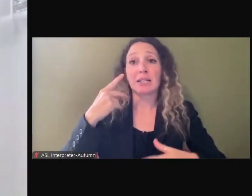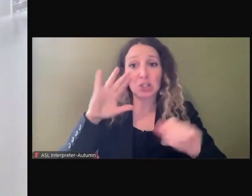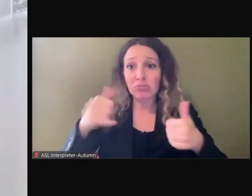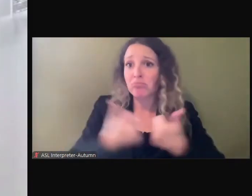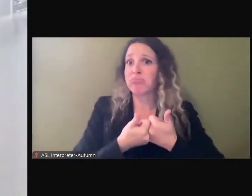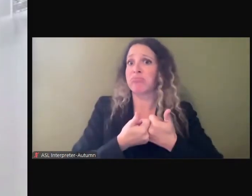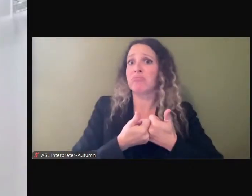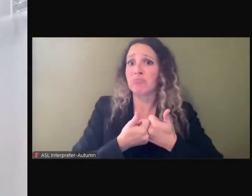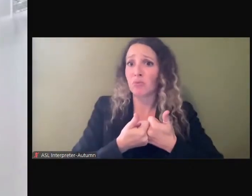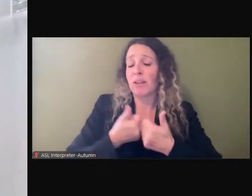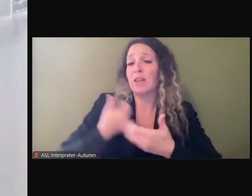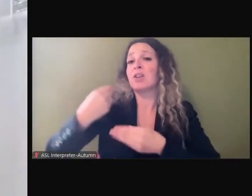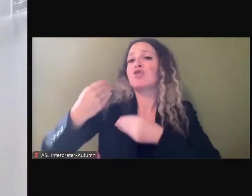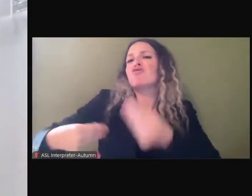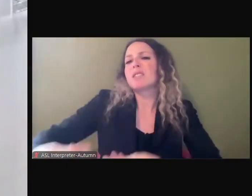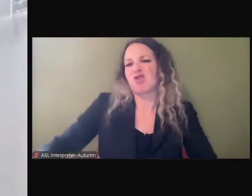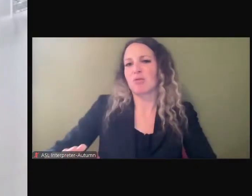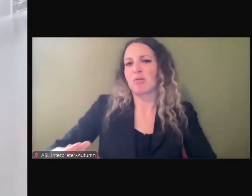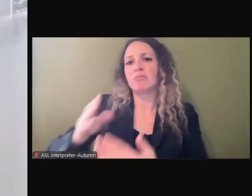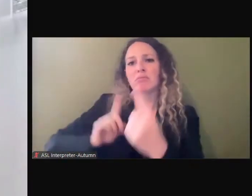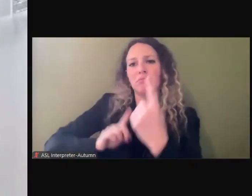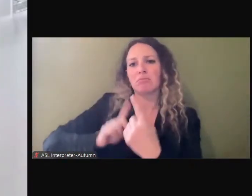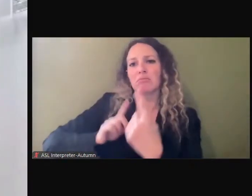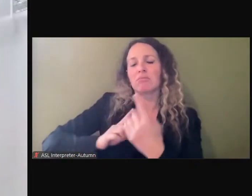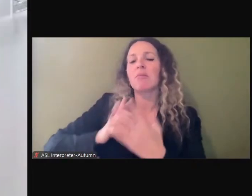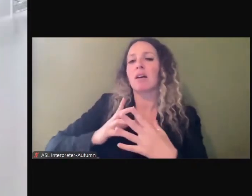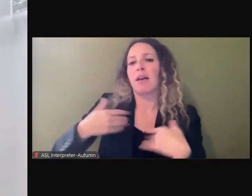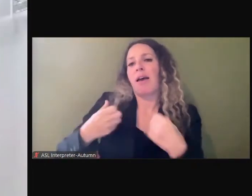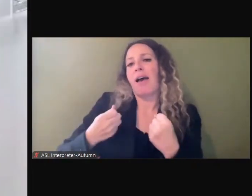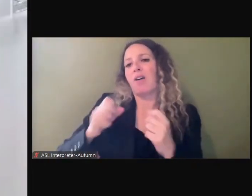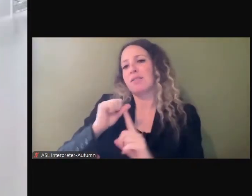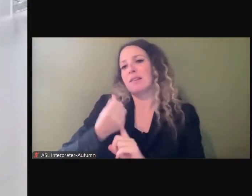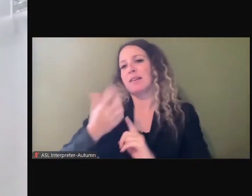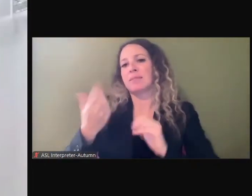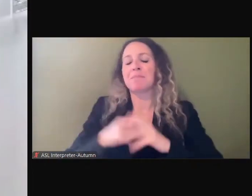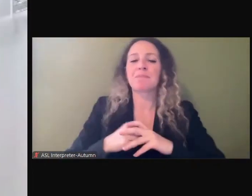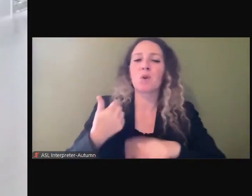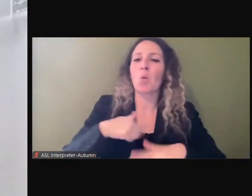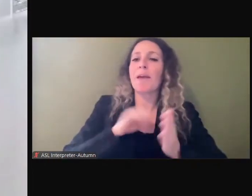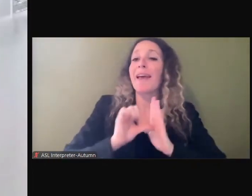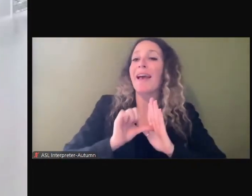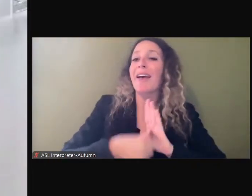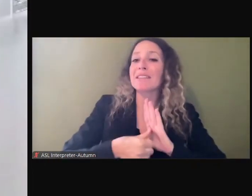healthcare settings. We emphasize through these documents that the standards of care for